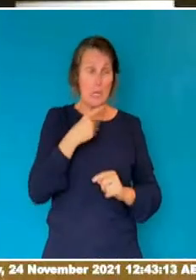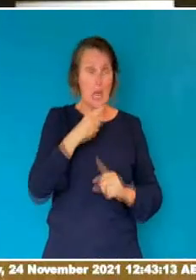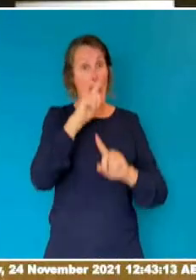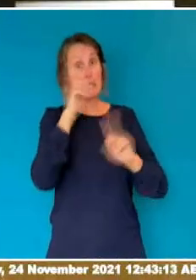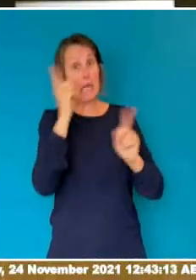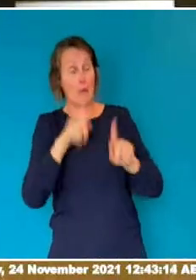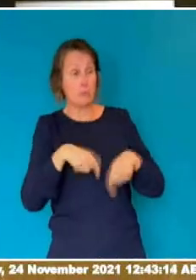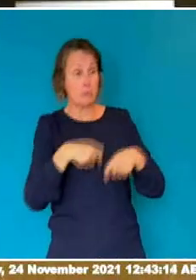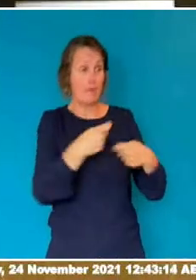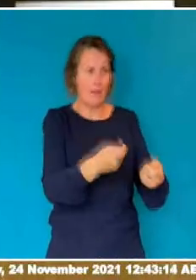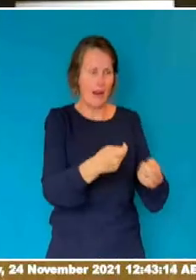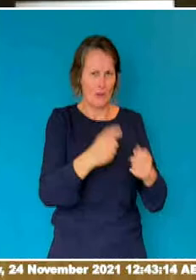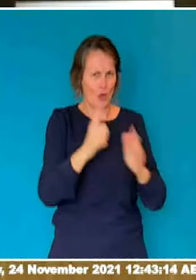Yes.